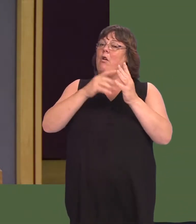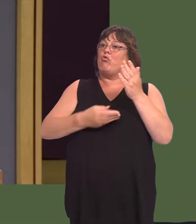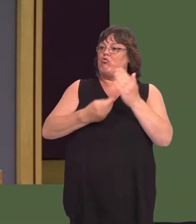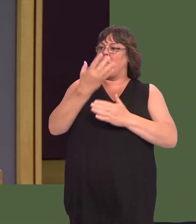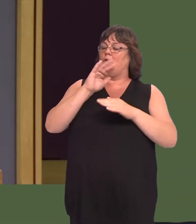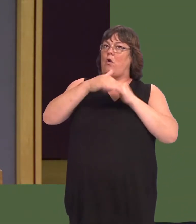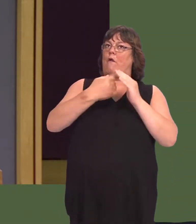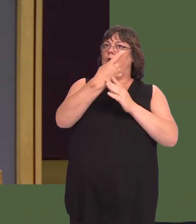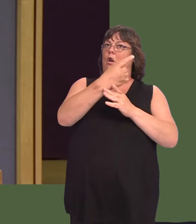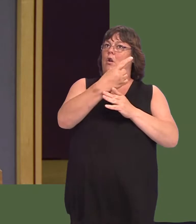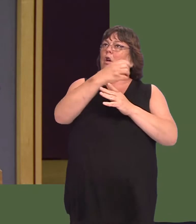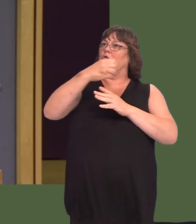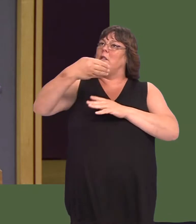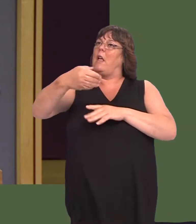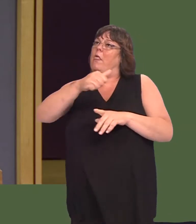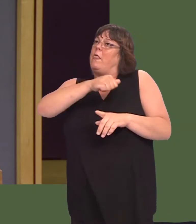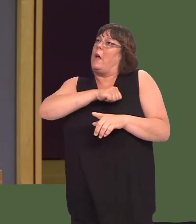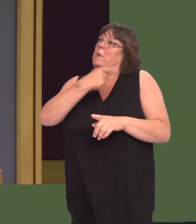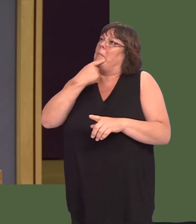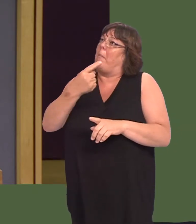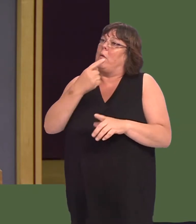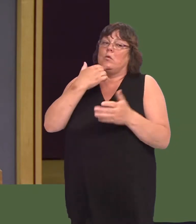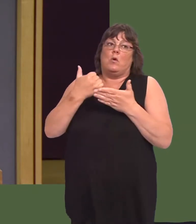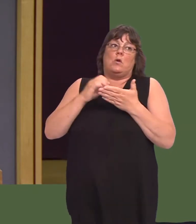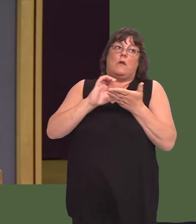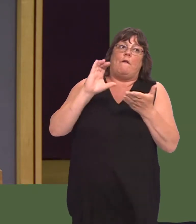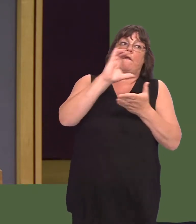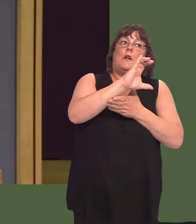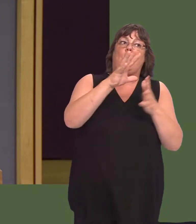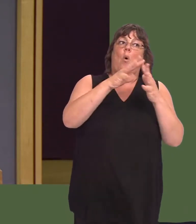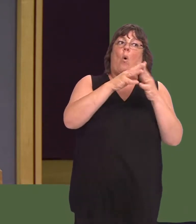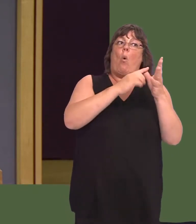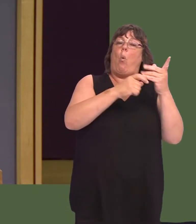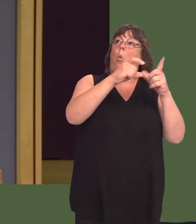£109,500 for the support of work in ward 10 in Withybush hospital, where her father